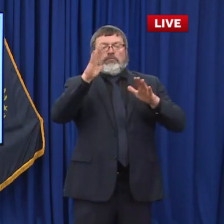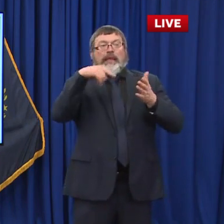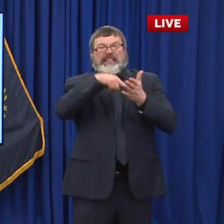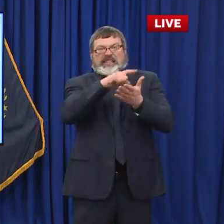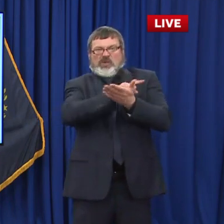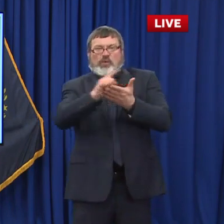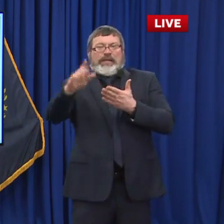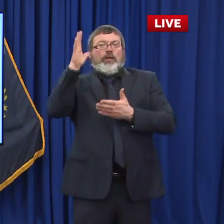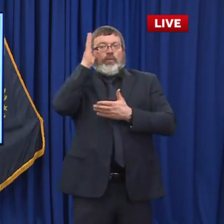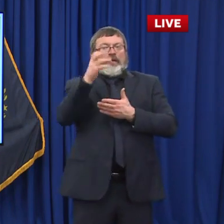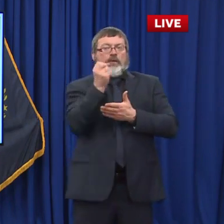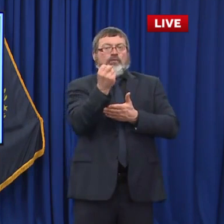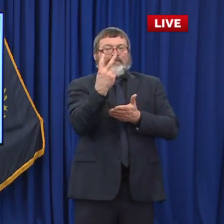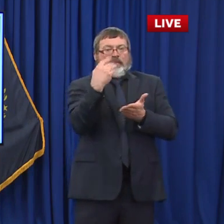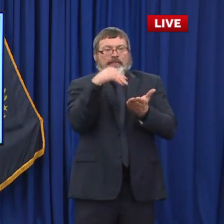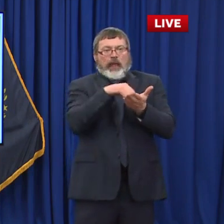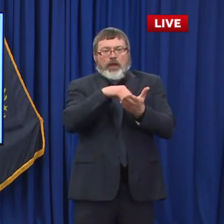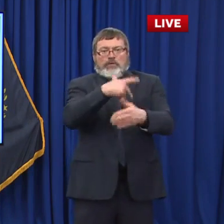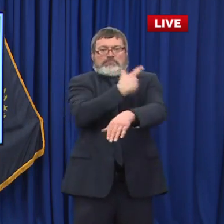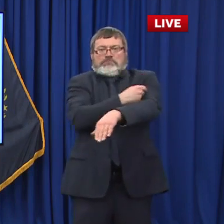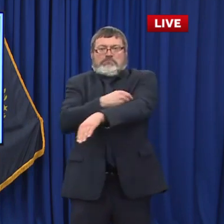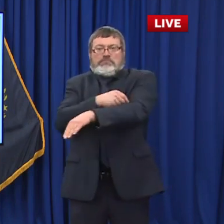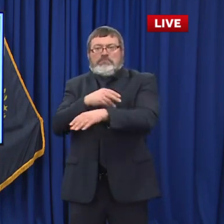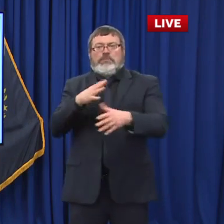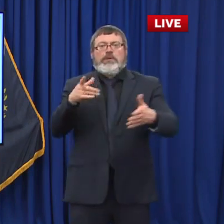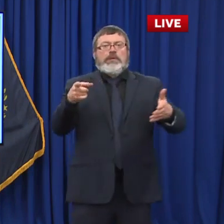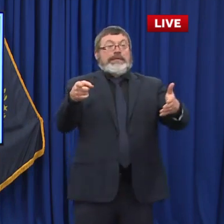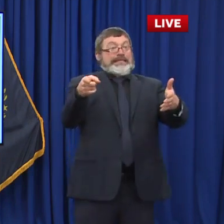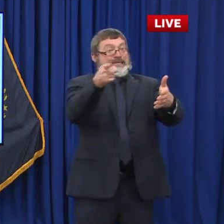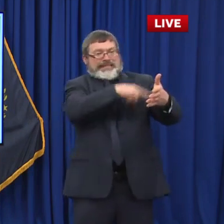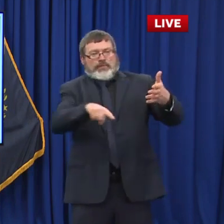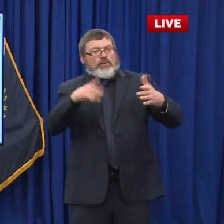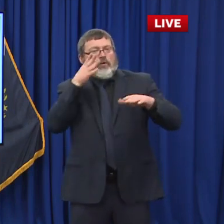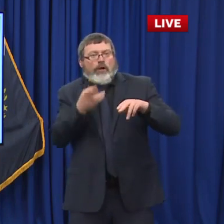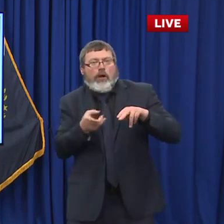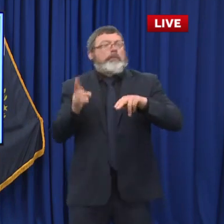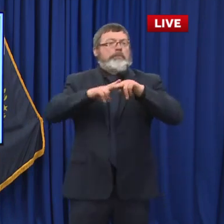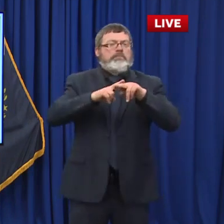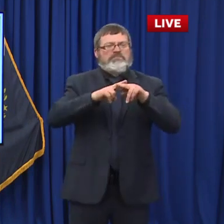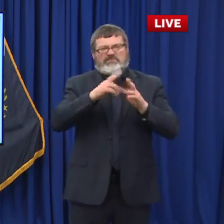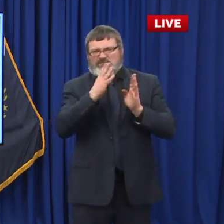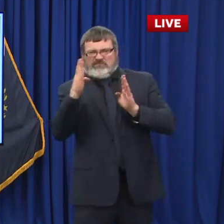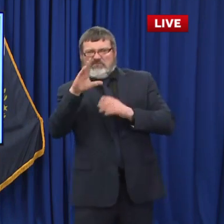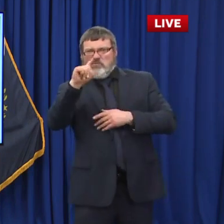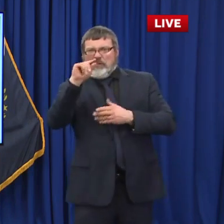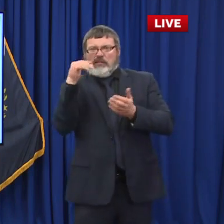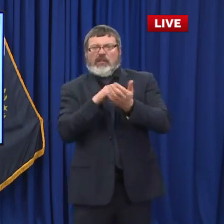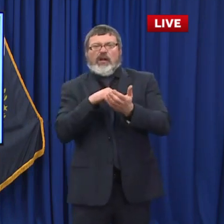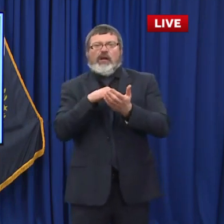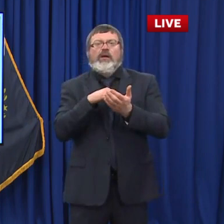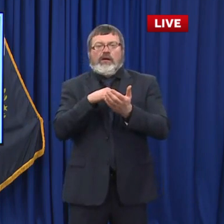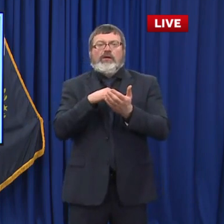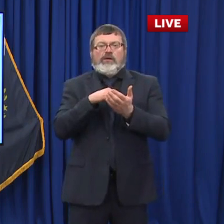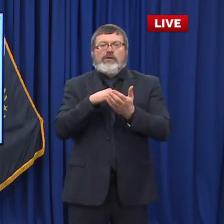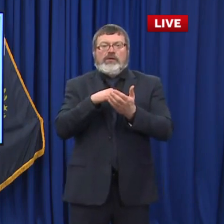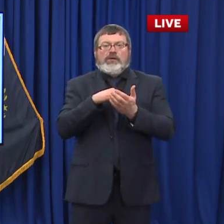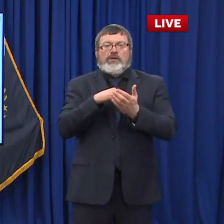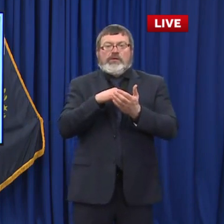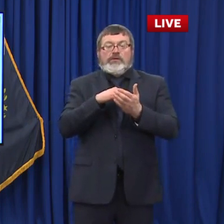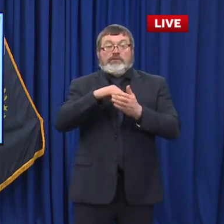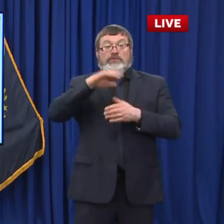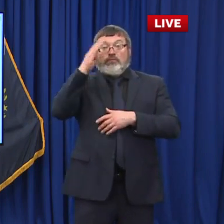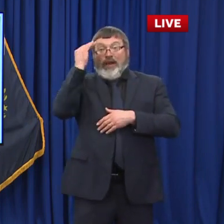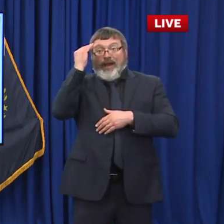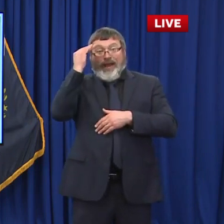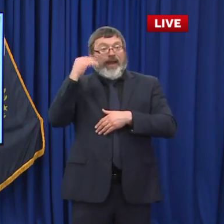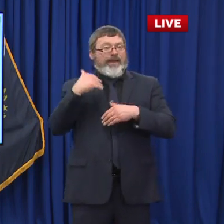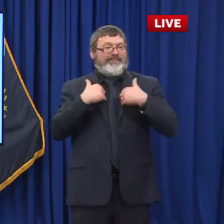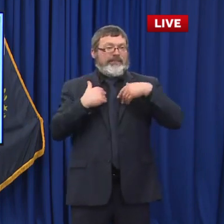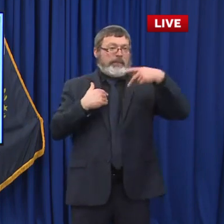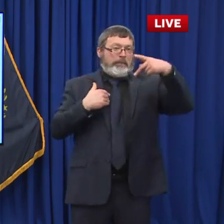I THINK WE HAVE 12 THOUSANDS -- 12,000 DOSES COMING IN THIS WEEK, WE WILL GET MORE BEFORE THE YEAR’S AND.